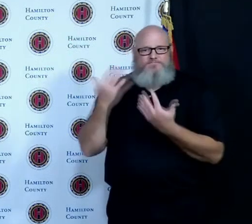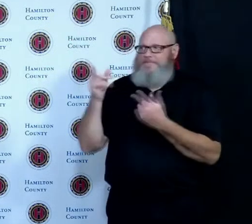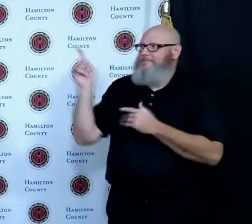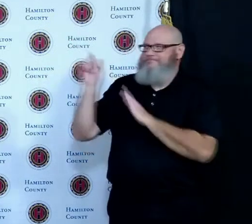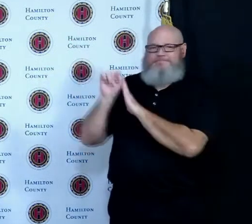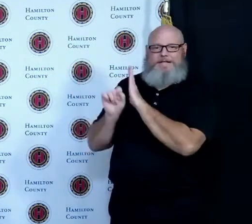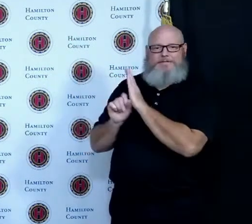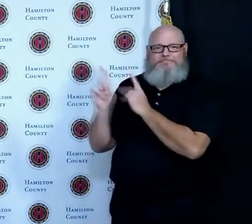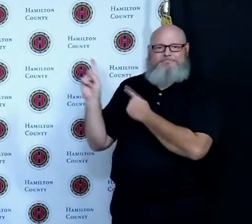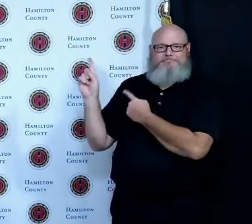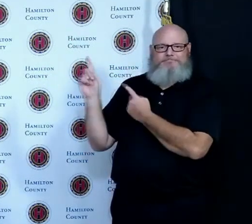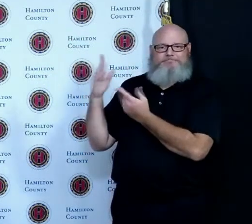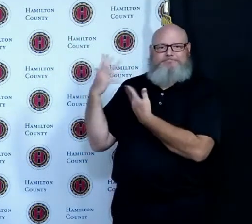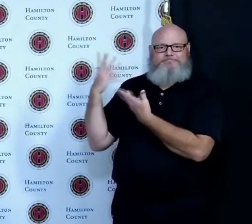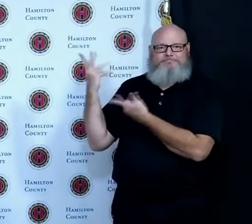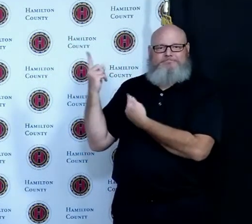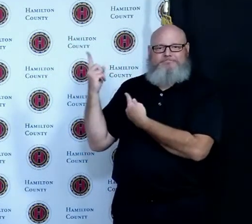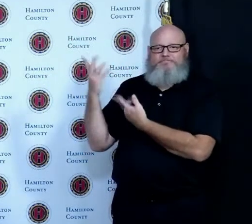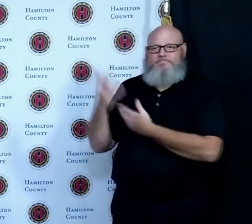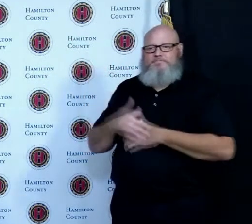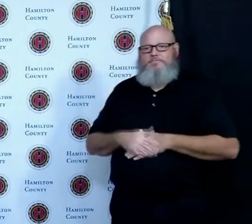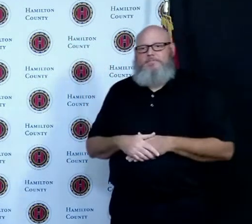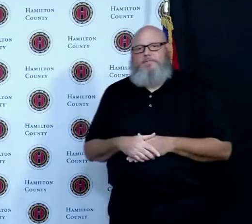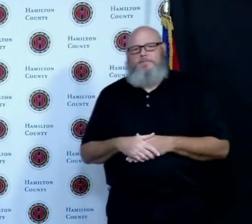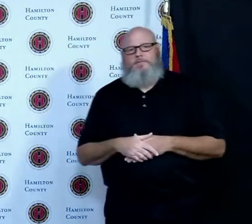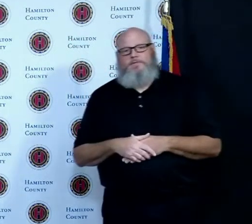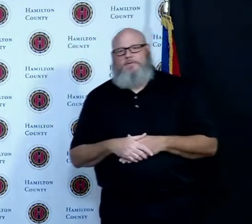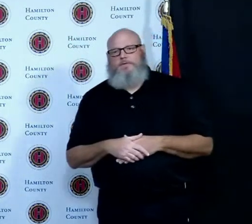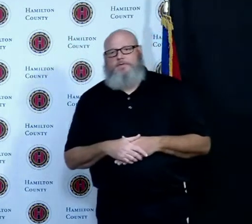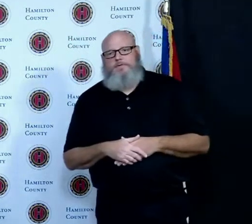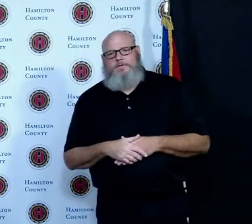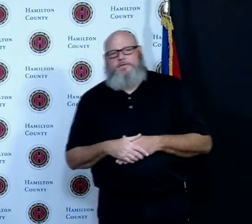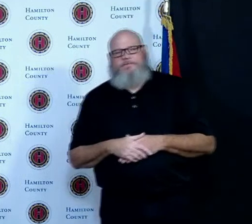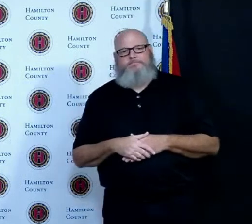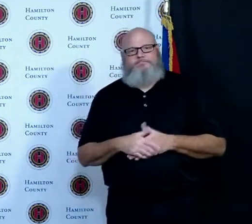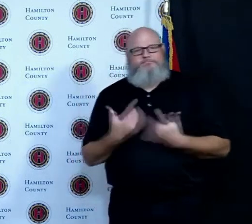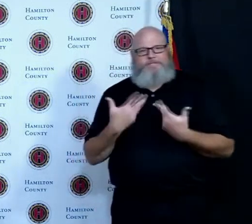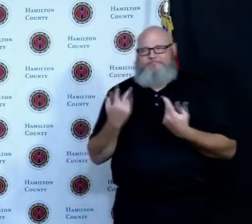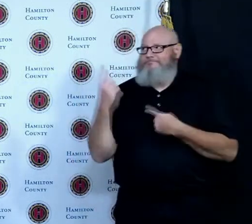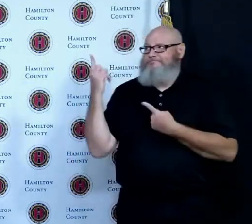I am at the end of the day at the at the liberty of what the state is able to provide us here in